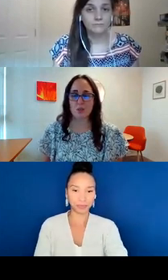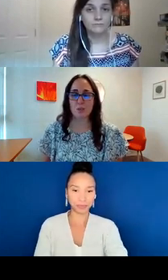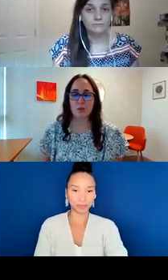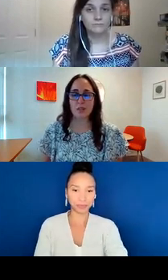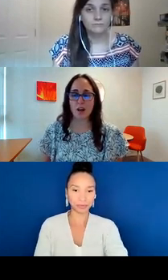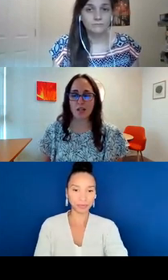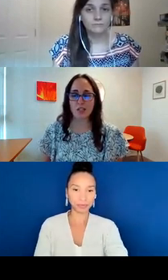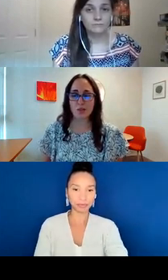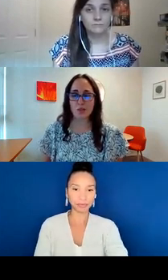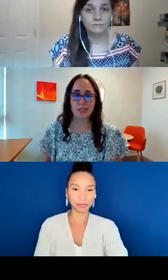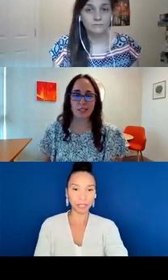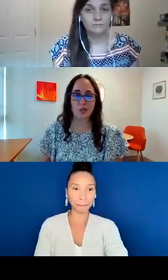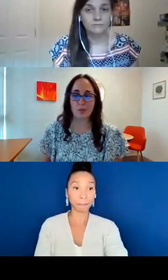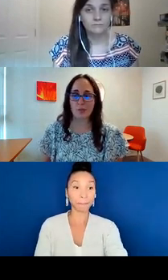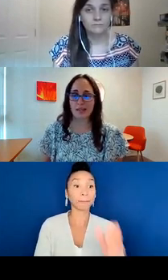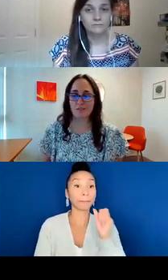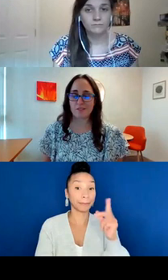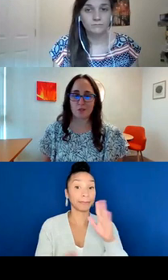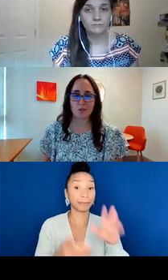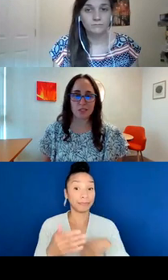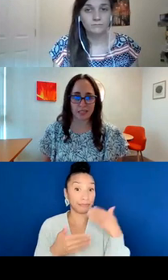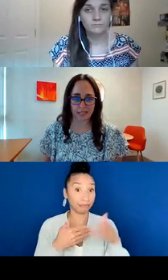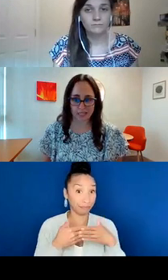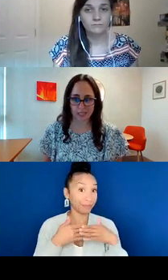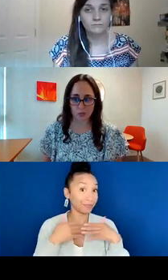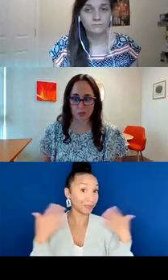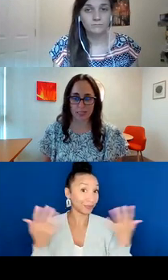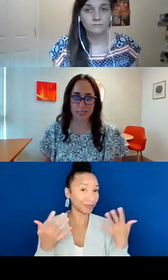OK, so moving on to a little bit of general guidance